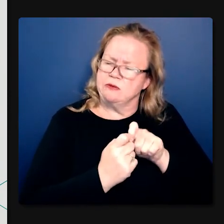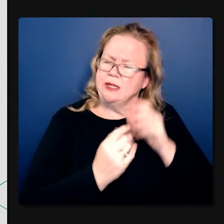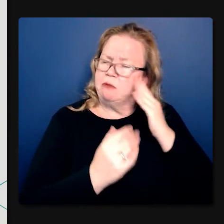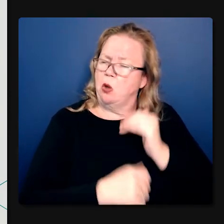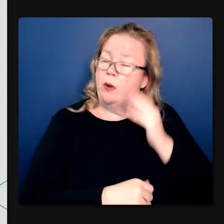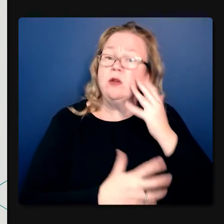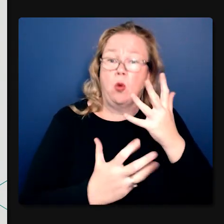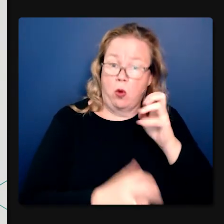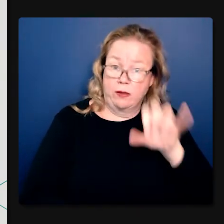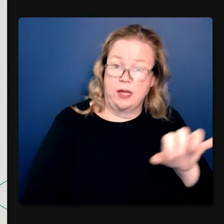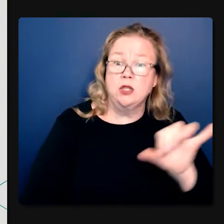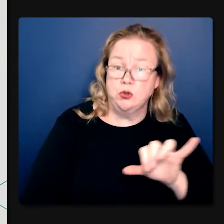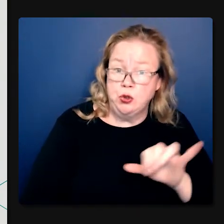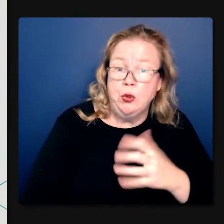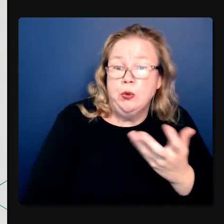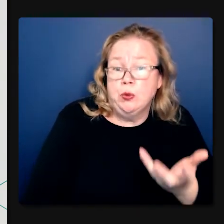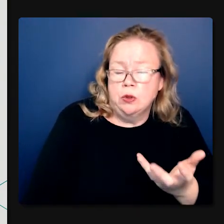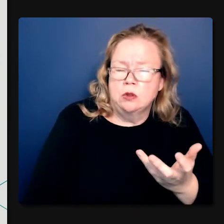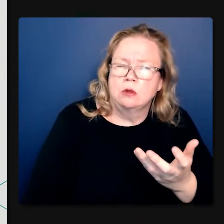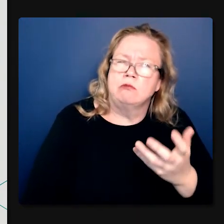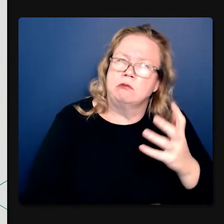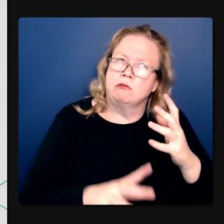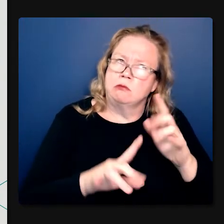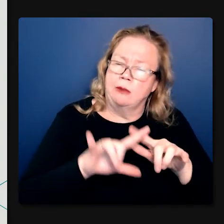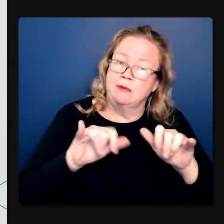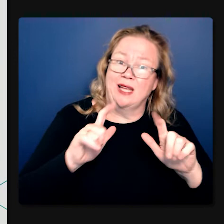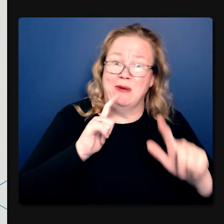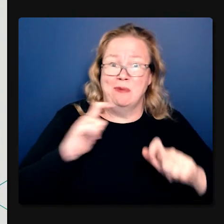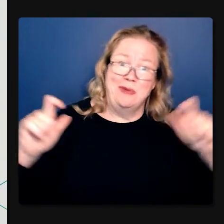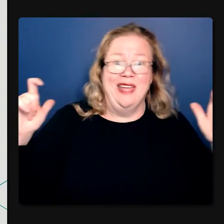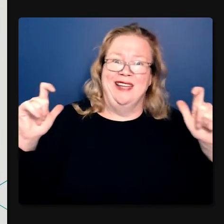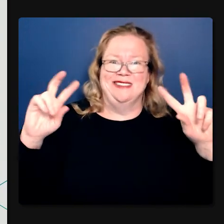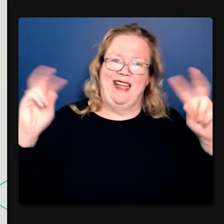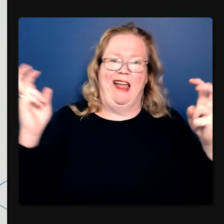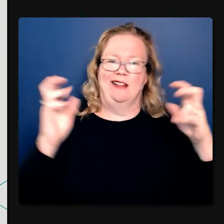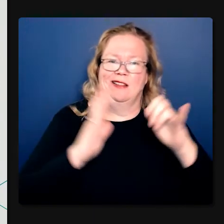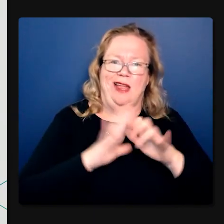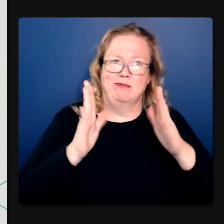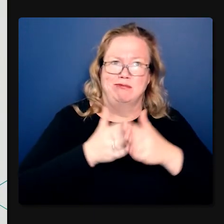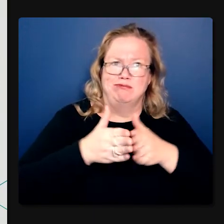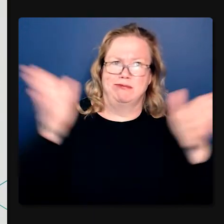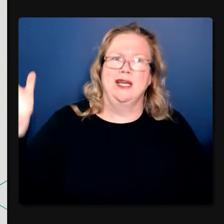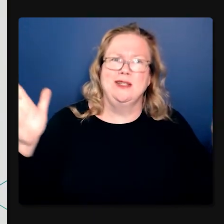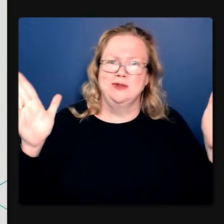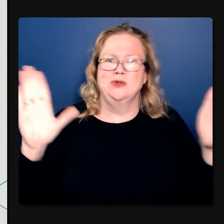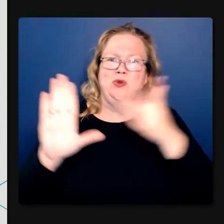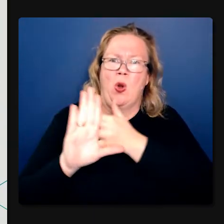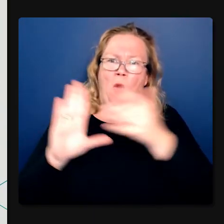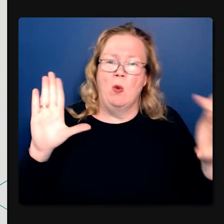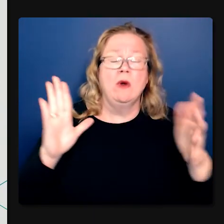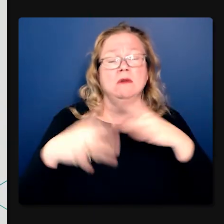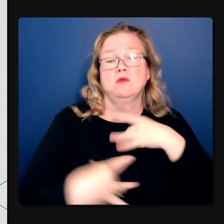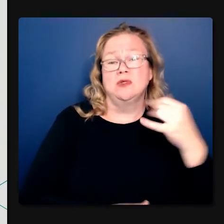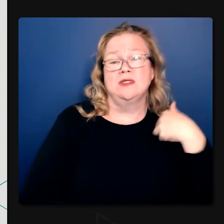So, we're looking for those, too. And then on the flip side, larger flagship titles that are broader in scope are of interest to us as well.